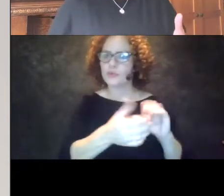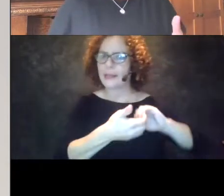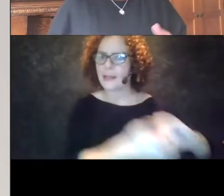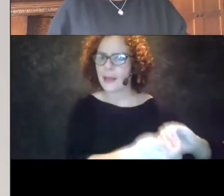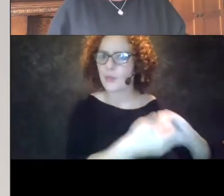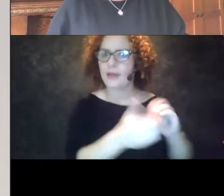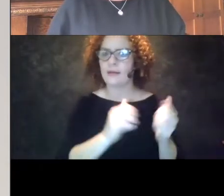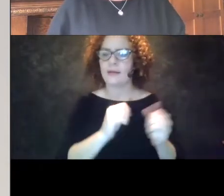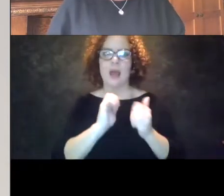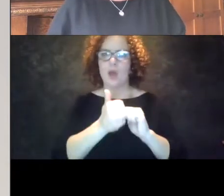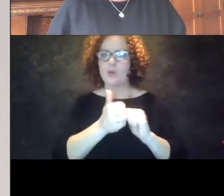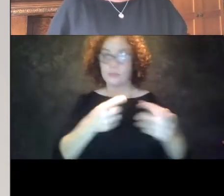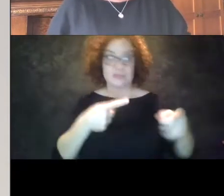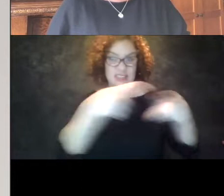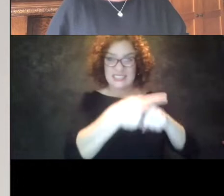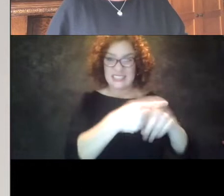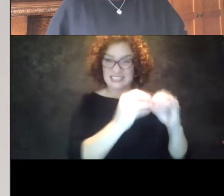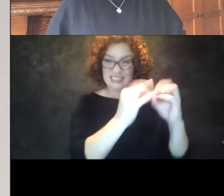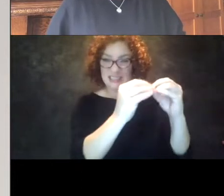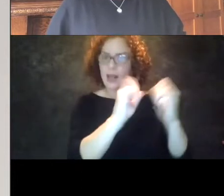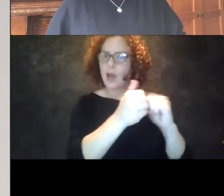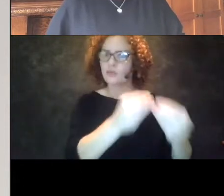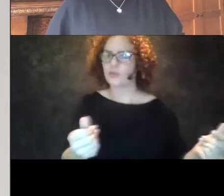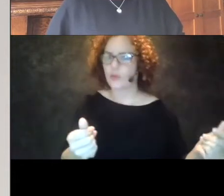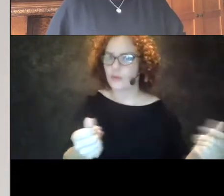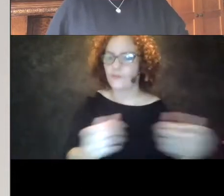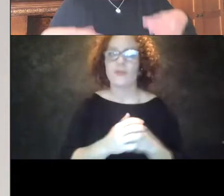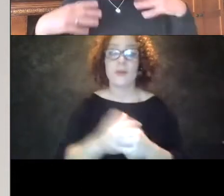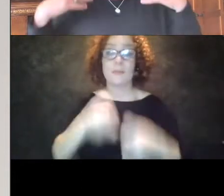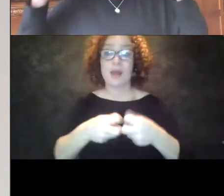conflicts, how to problem solve. So again, all the types of things that people are going